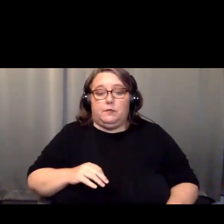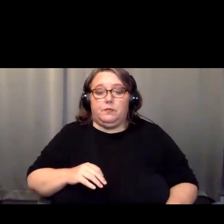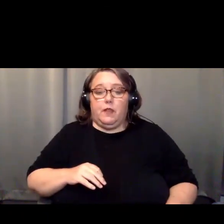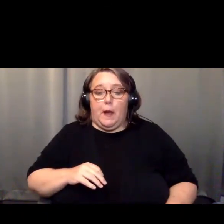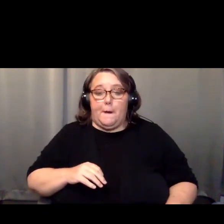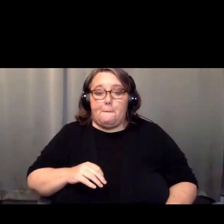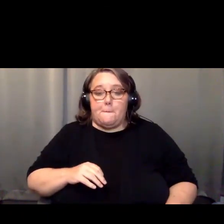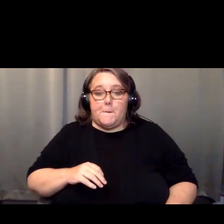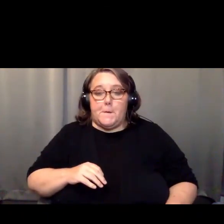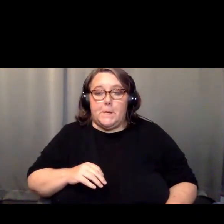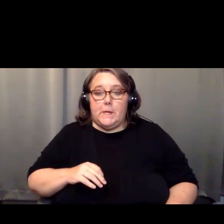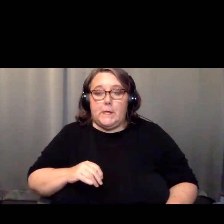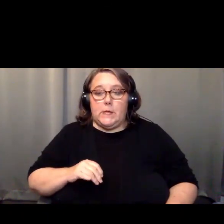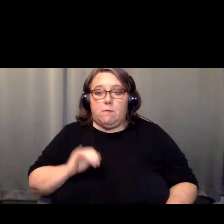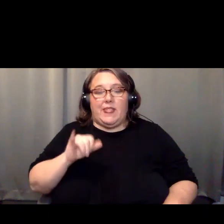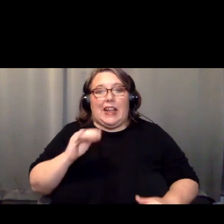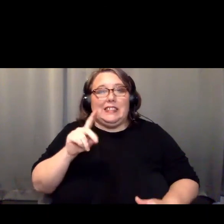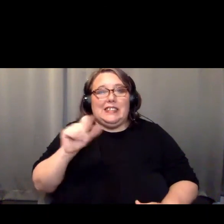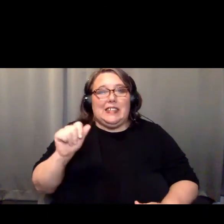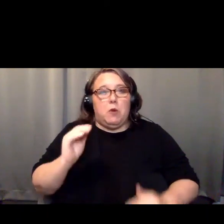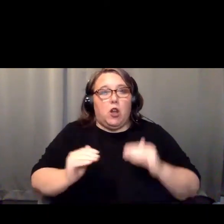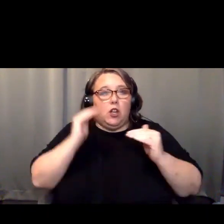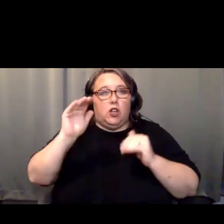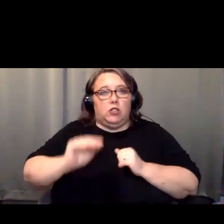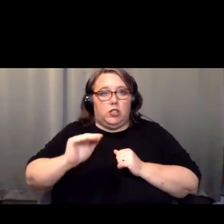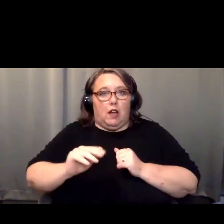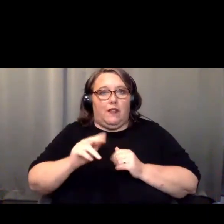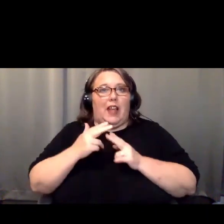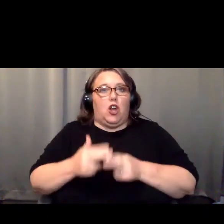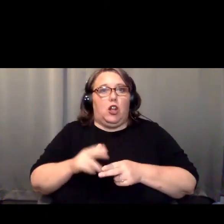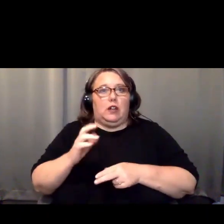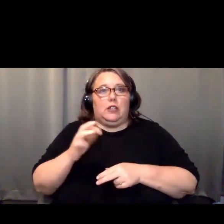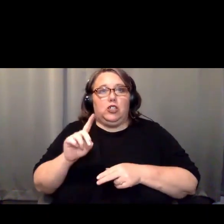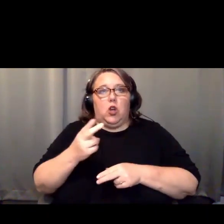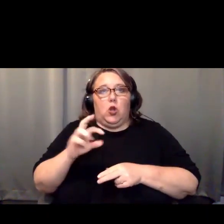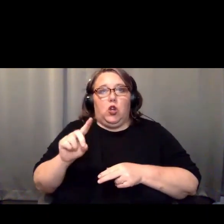So, that would be the disabled adult child. They call it now childhood disability benefit,